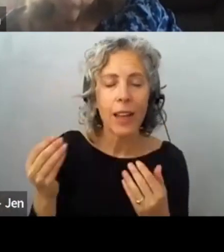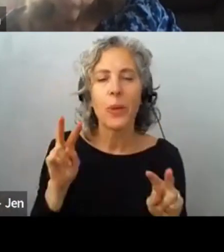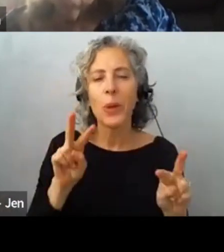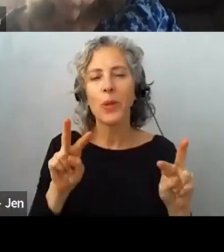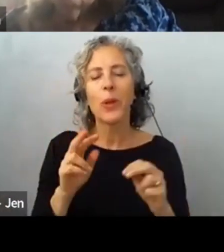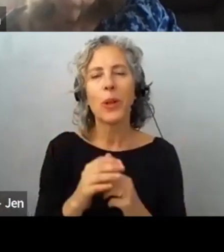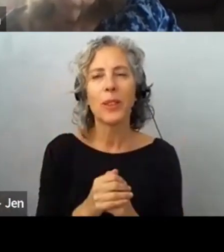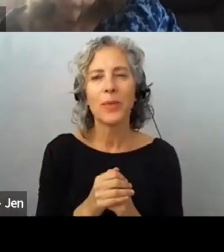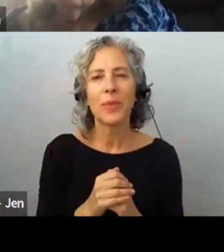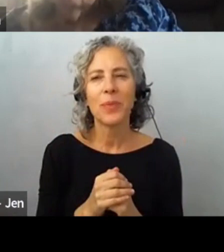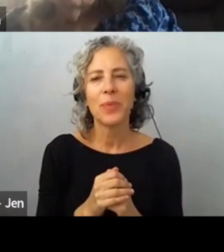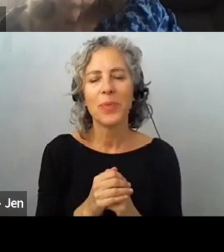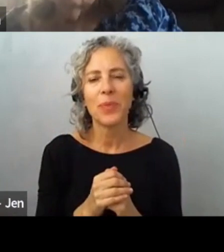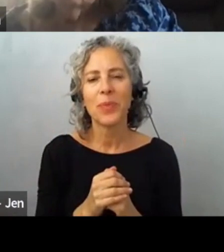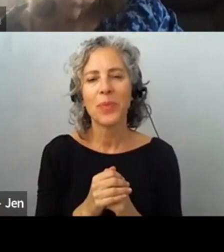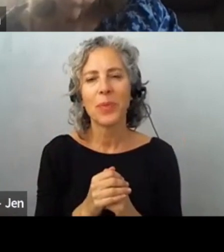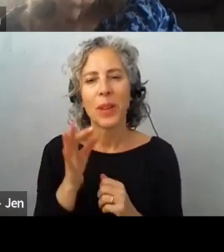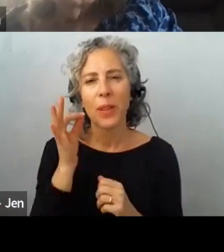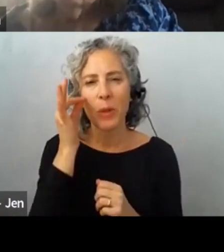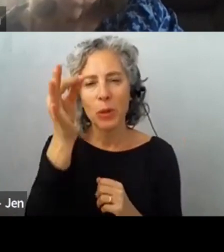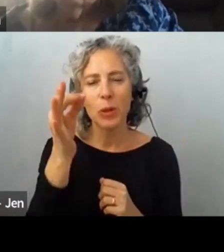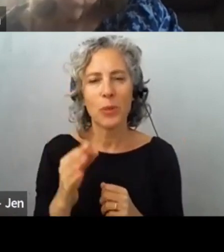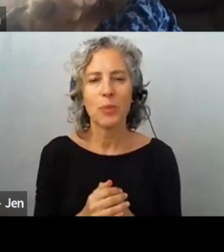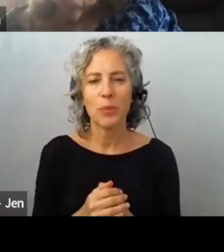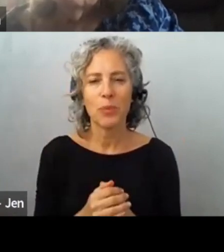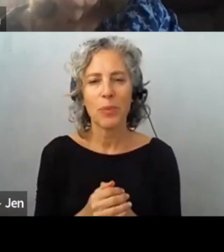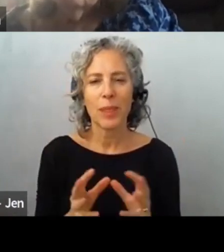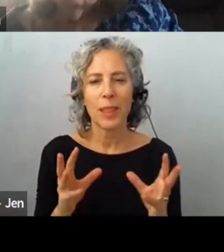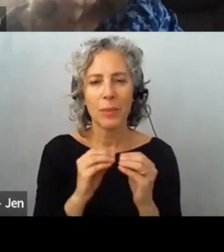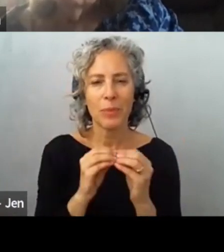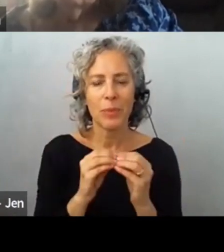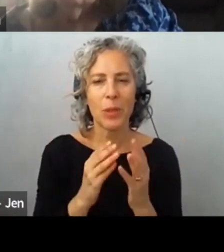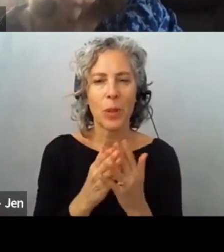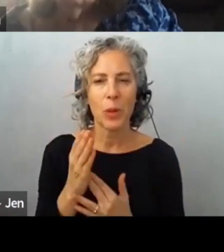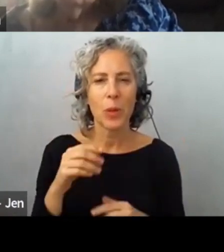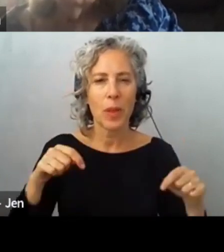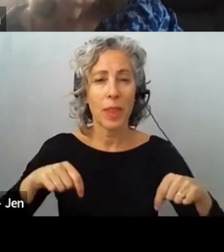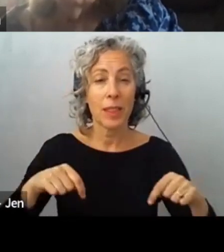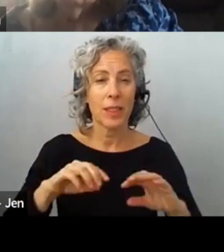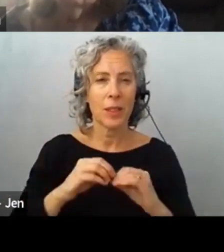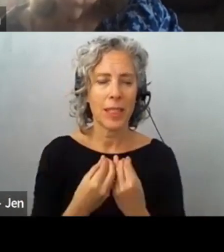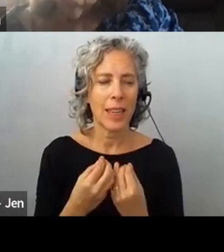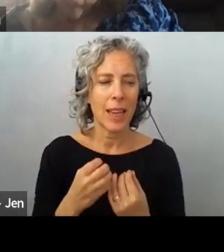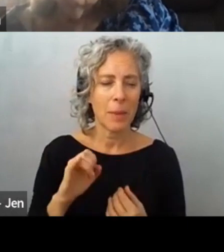to you on future webinars through end caps and and through